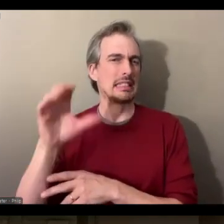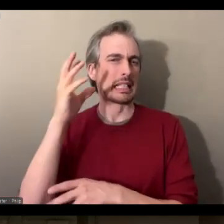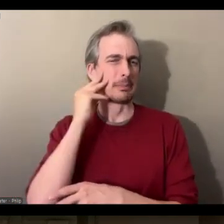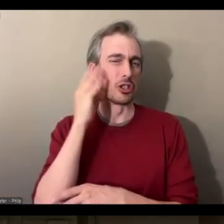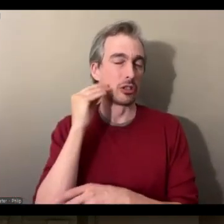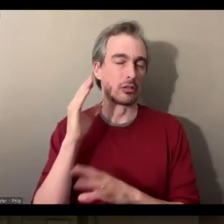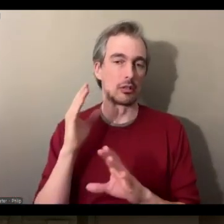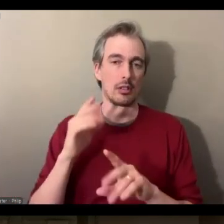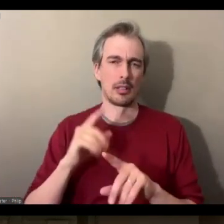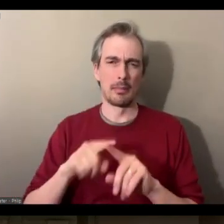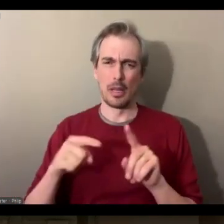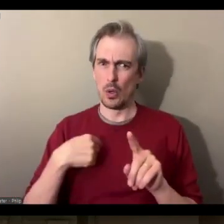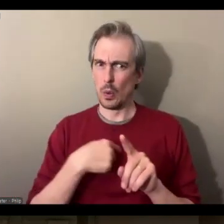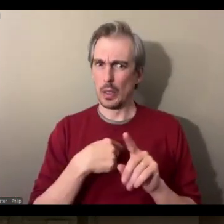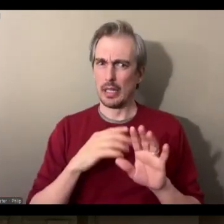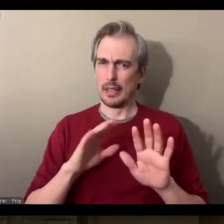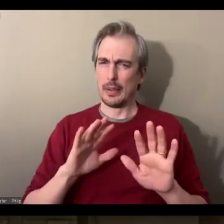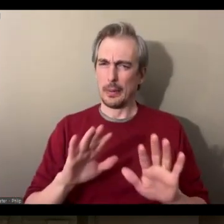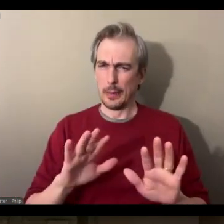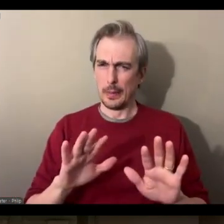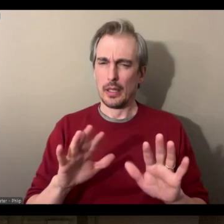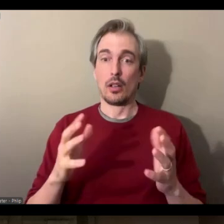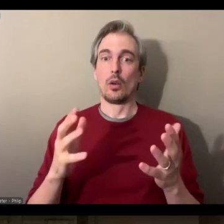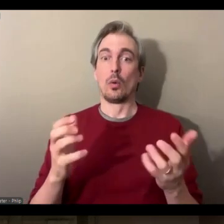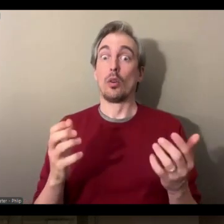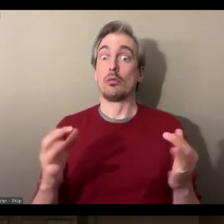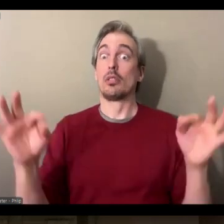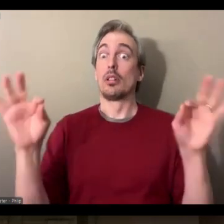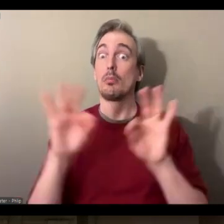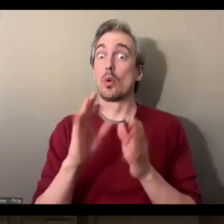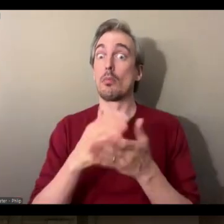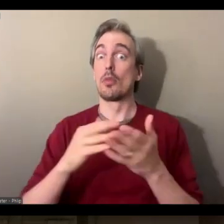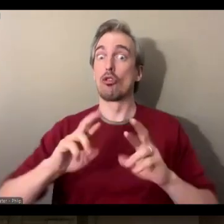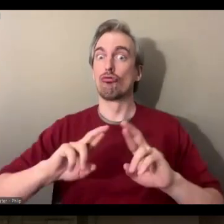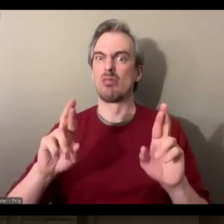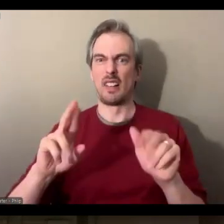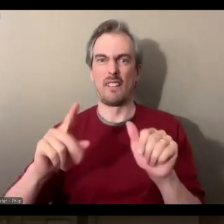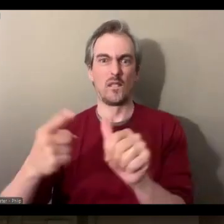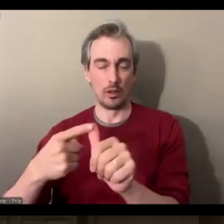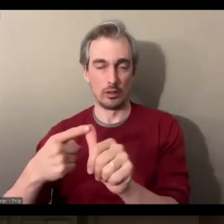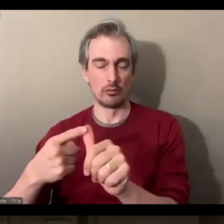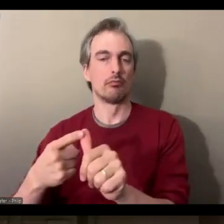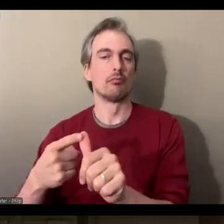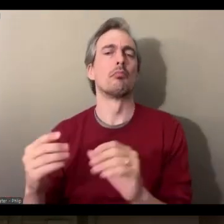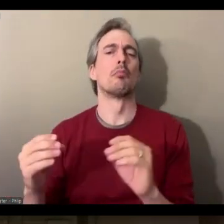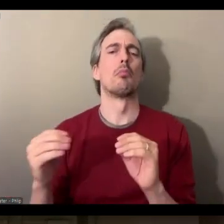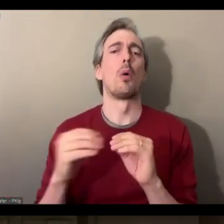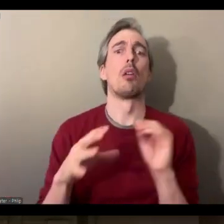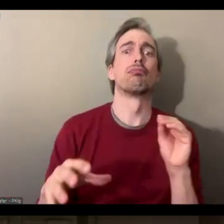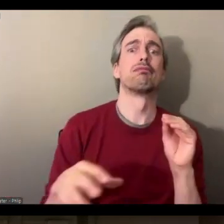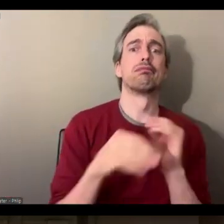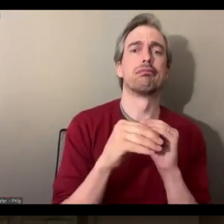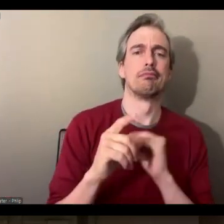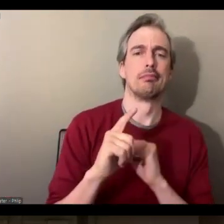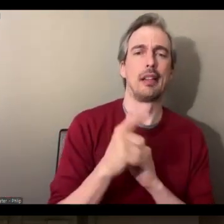at the time when they were really needed. So it's a little bit about how I see it now, a year or so